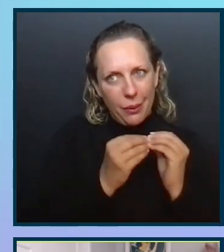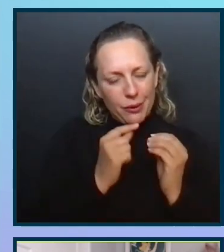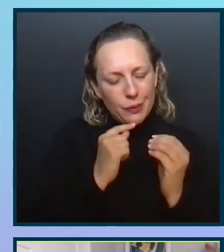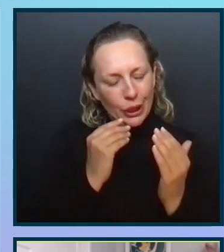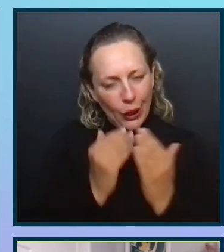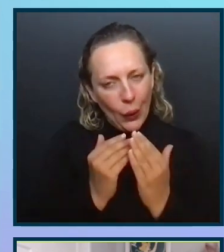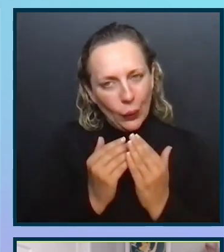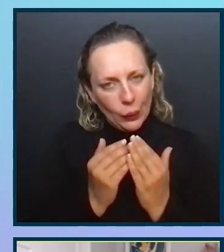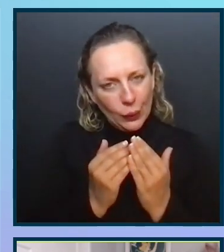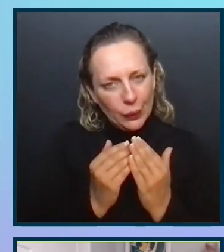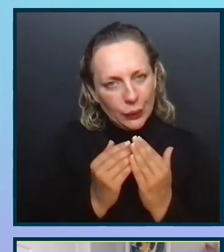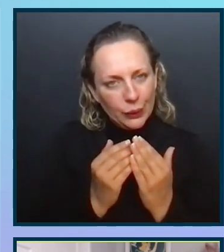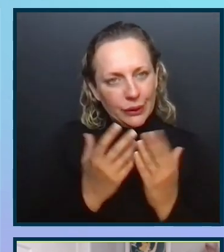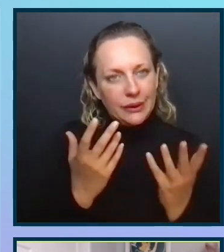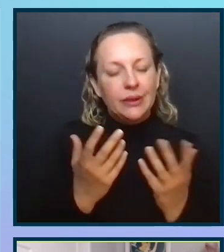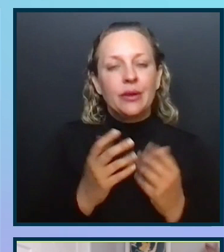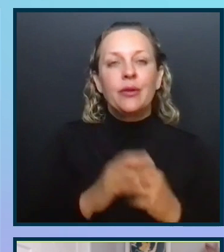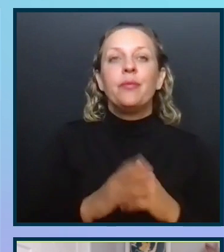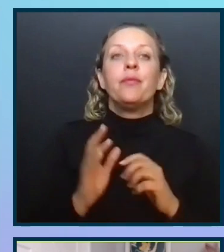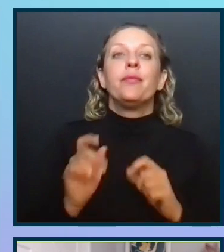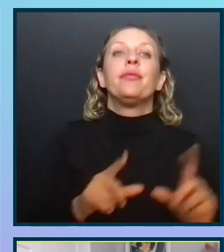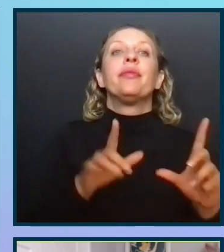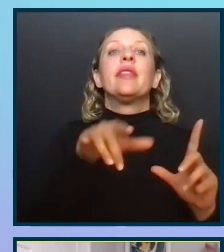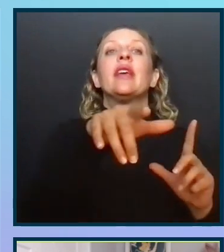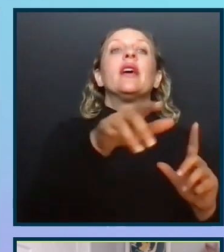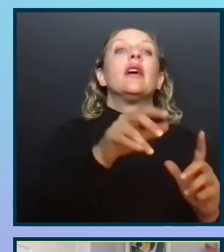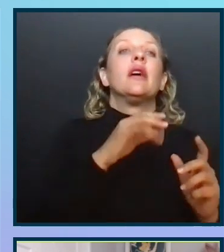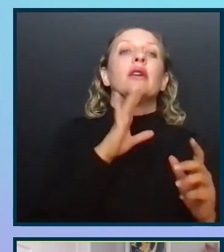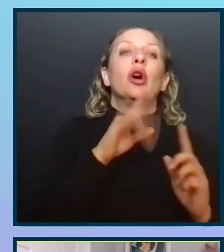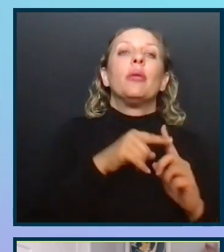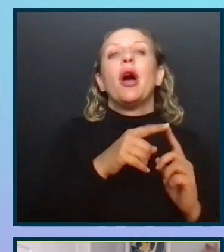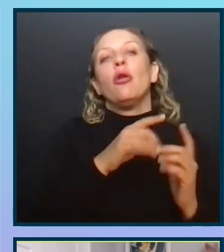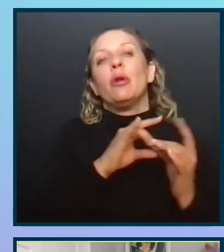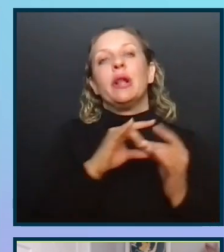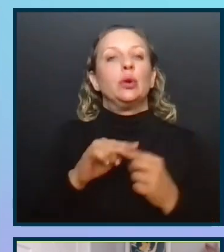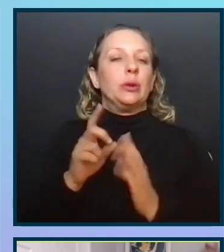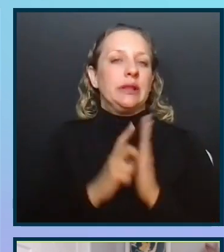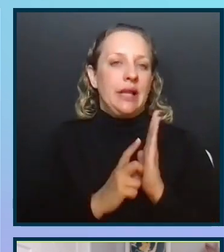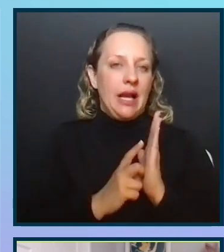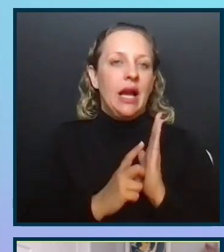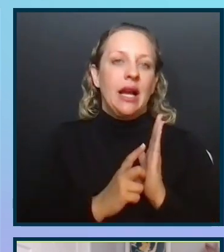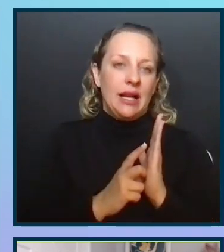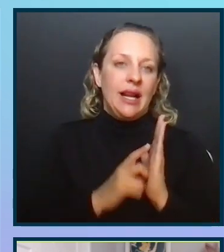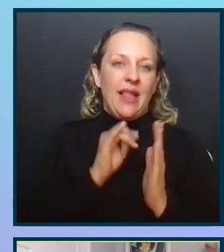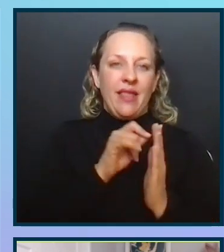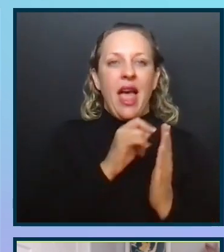When looking at WCAG criteria related to design, we can even match guidelines